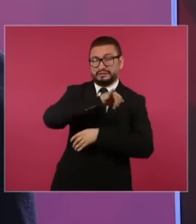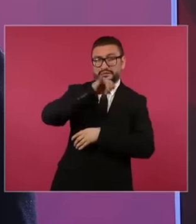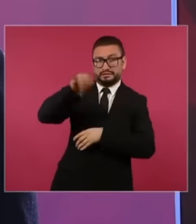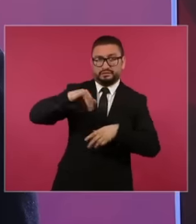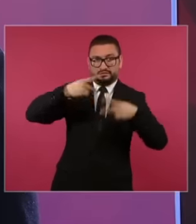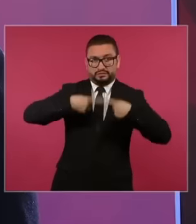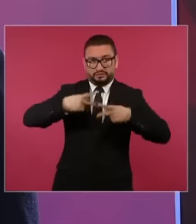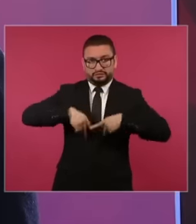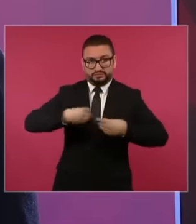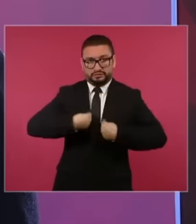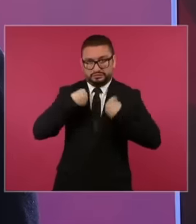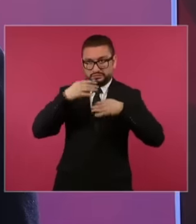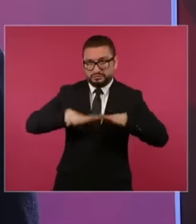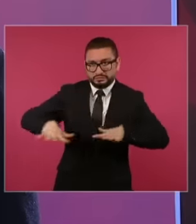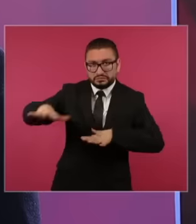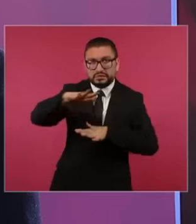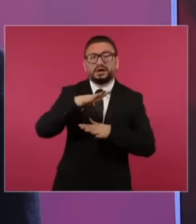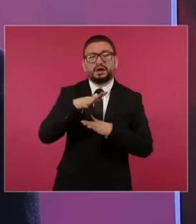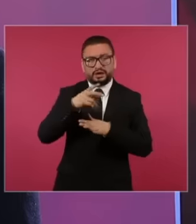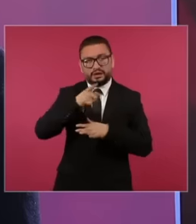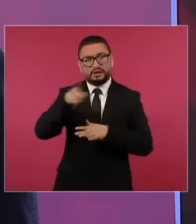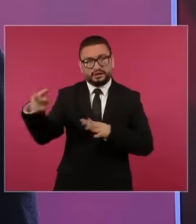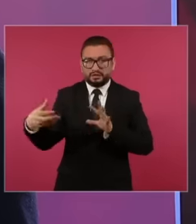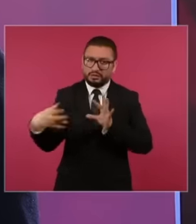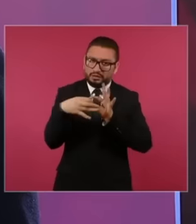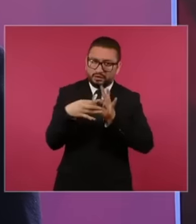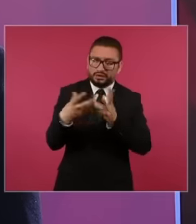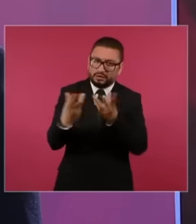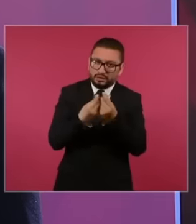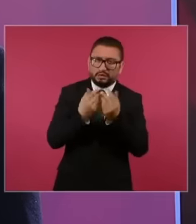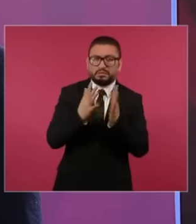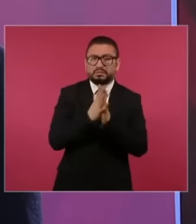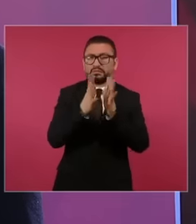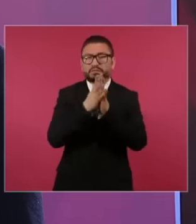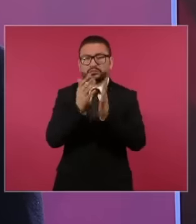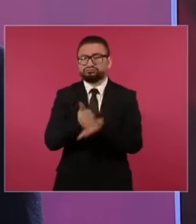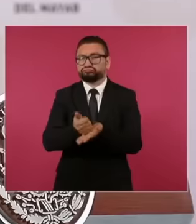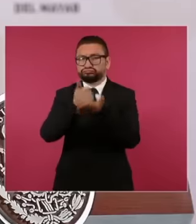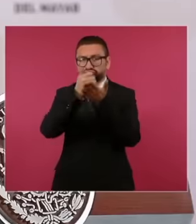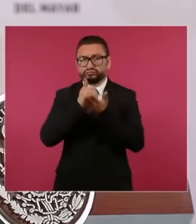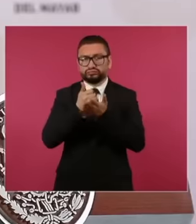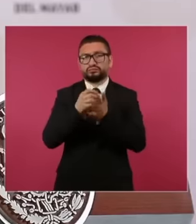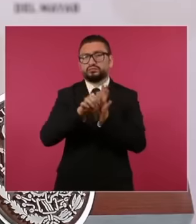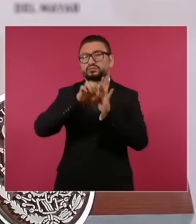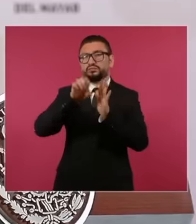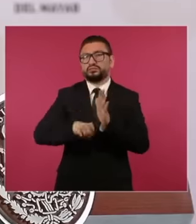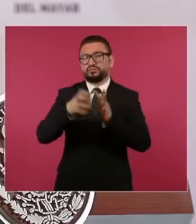who, in solidarity with this project, have provided the land for the installation